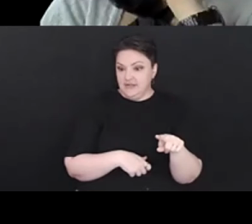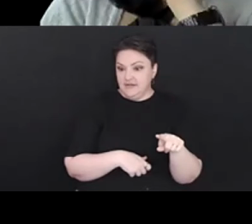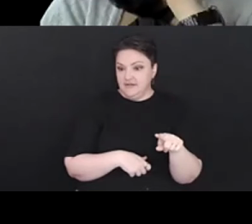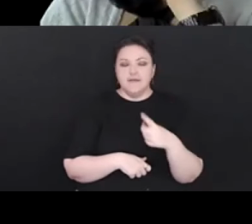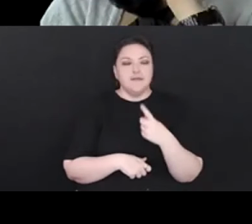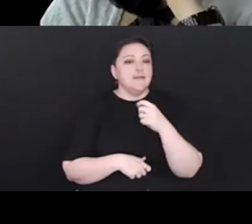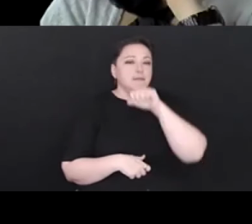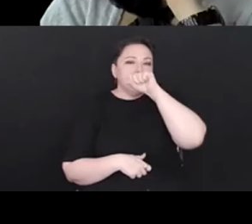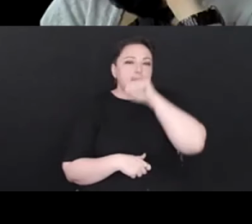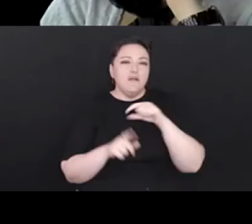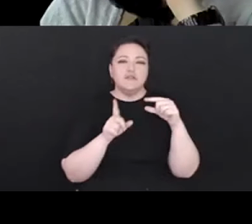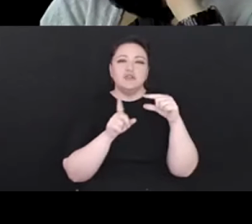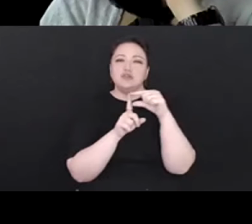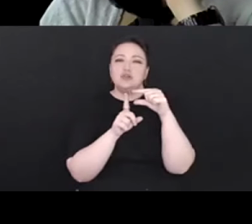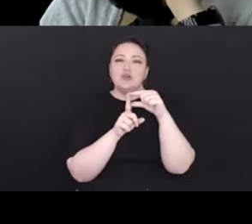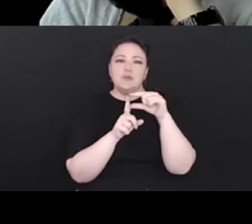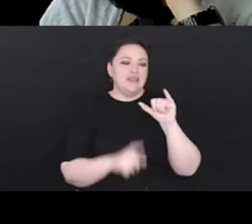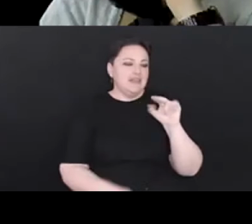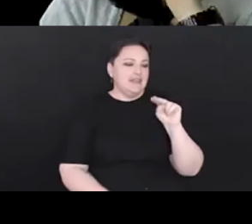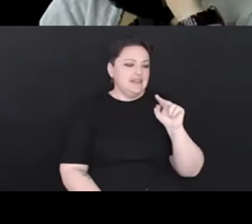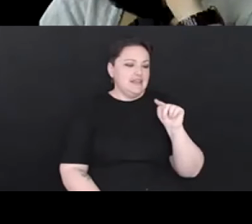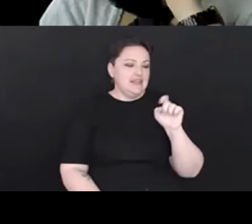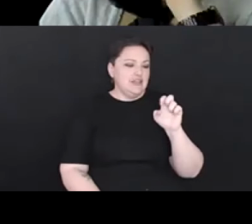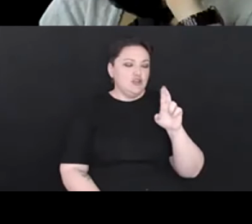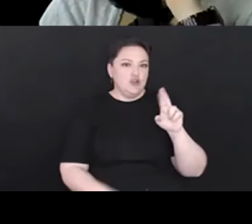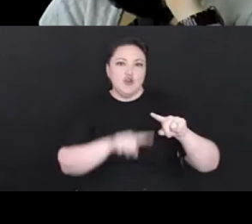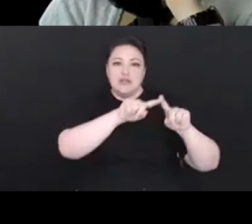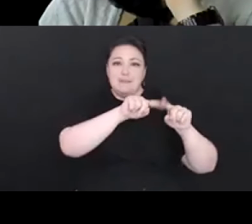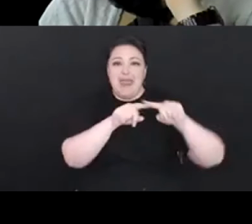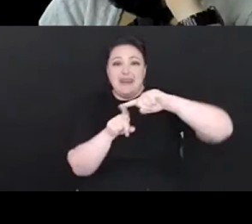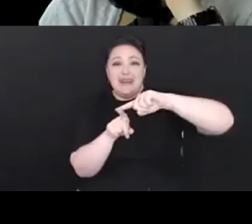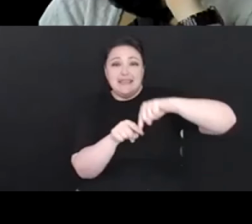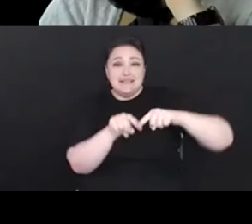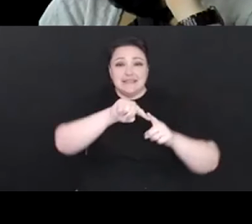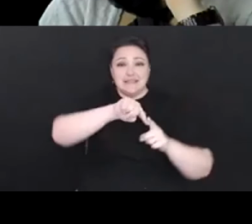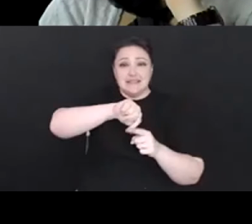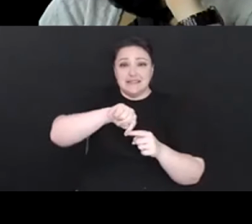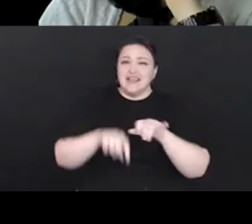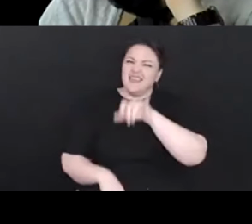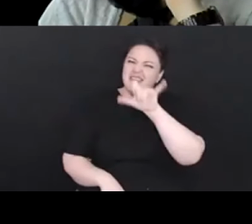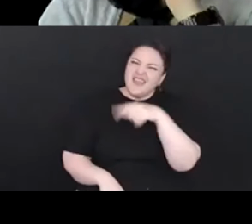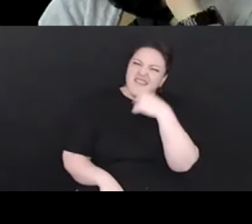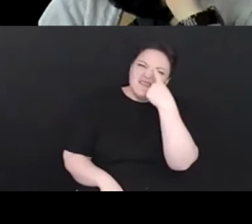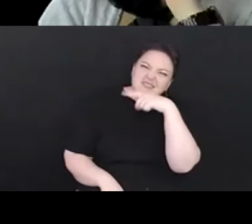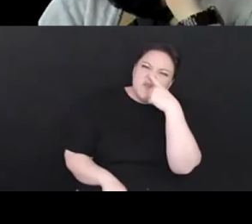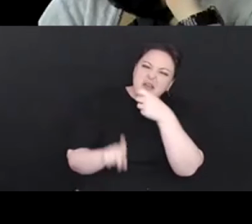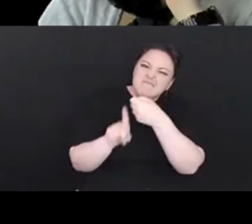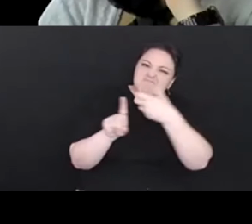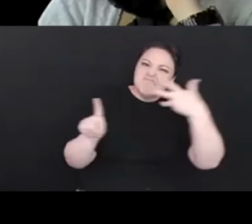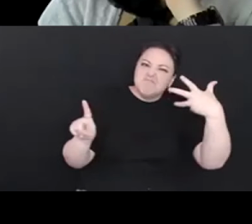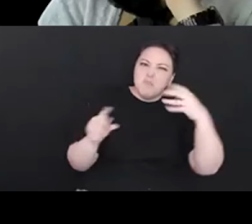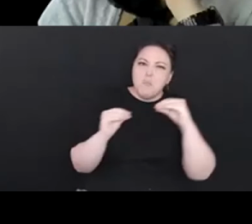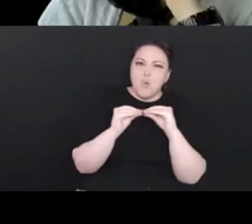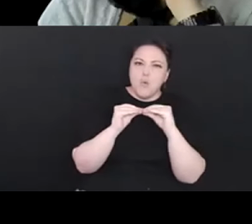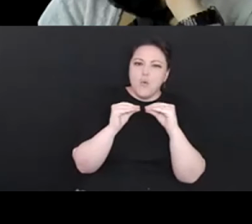interdependence. It's the first time I've heard it said within the context of disability. Could you expand more on what interdependence looks like, both for people with disabilities